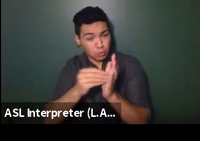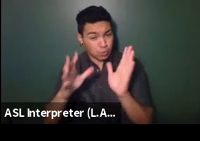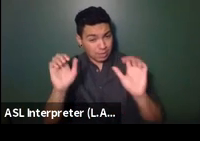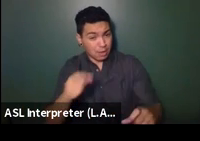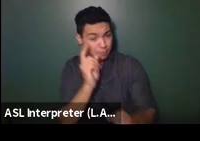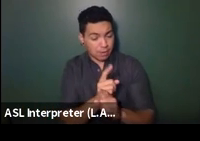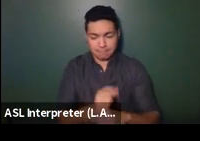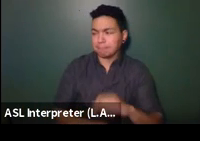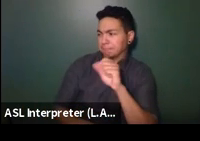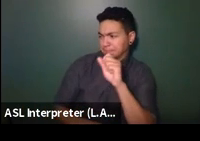ESD 189 - Amy Colburn: So that was